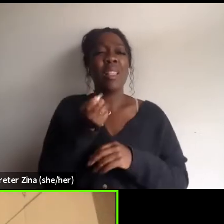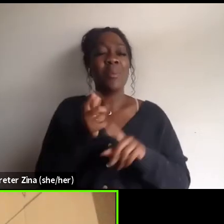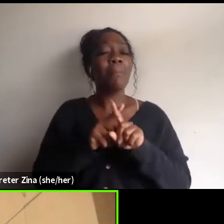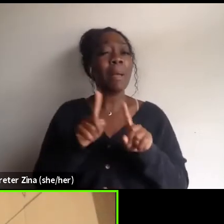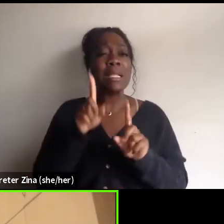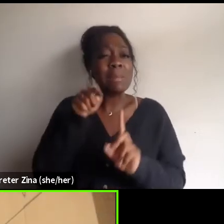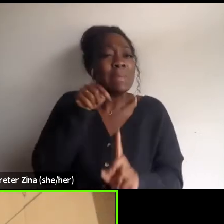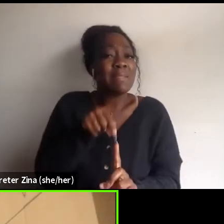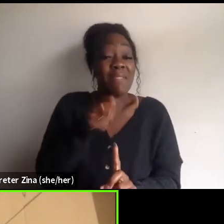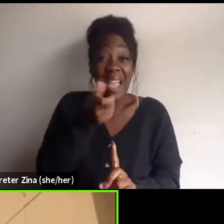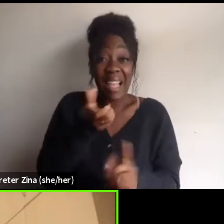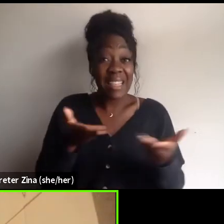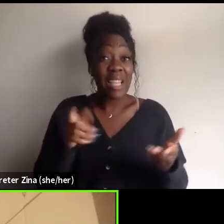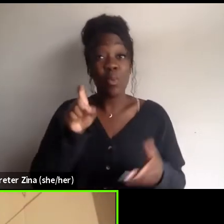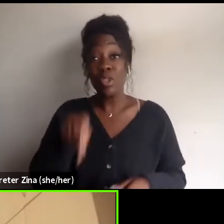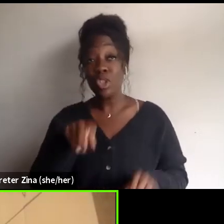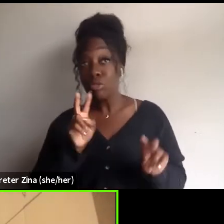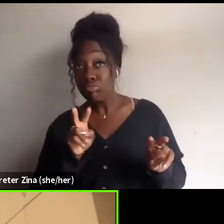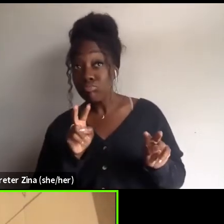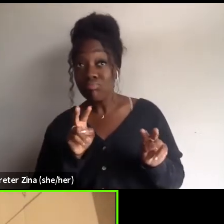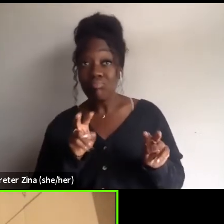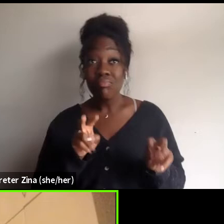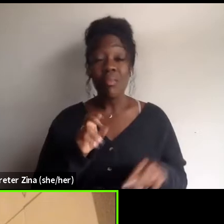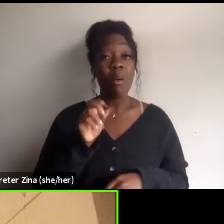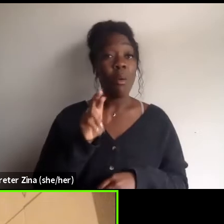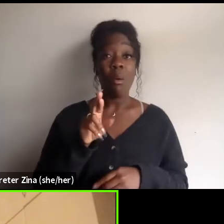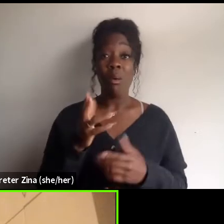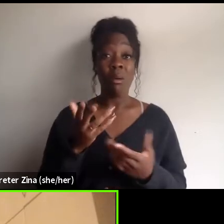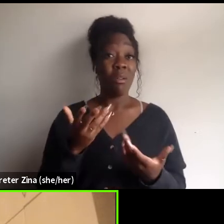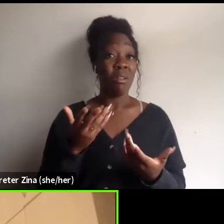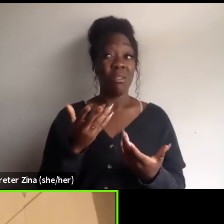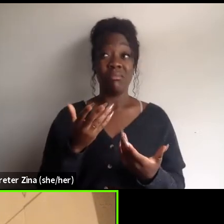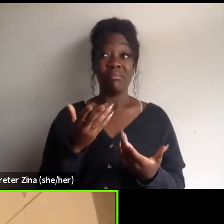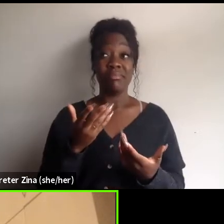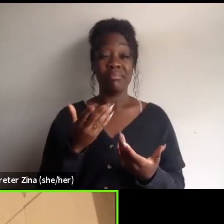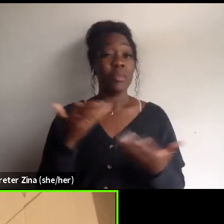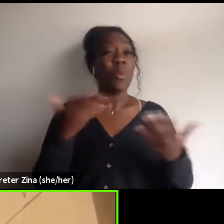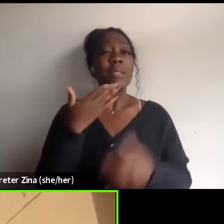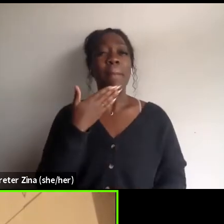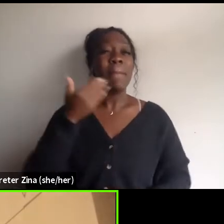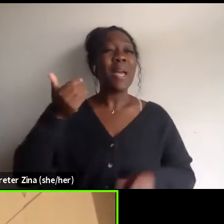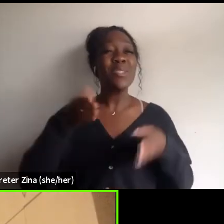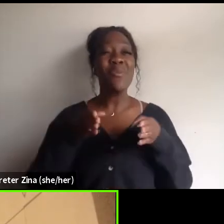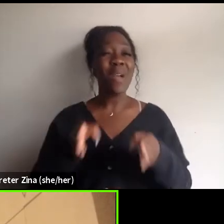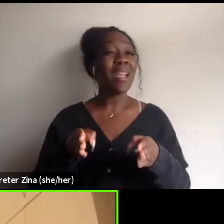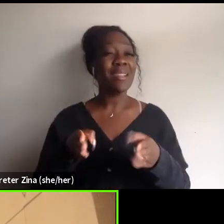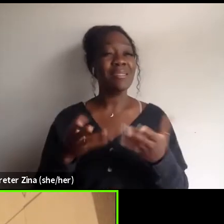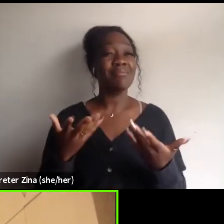is there anything we should watch out for? And also if there's a way, what's the best way for us to follow you